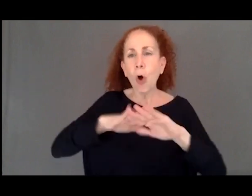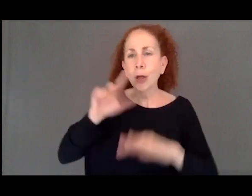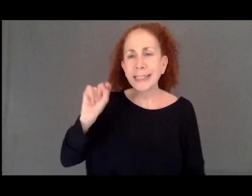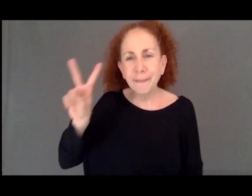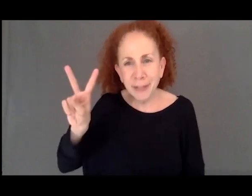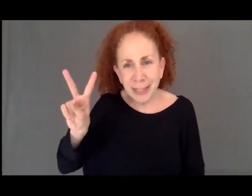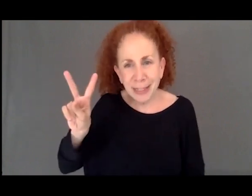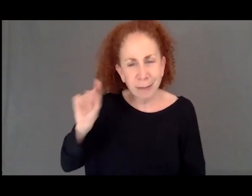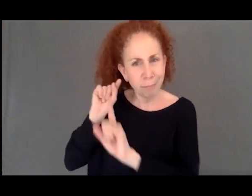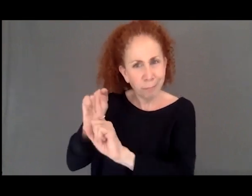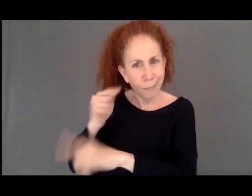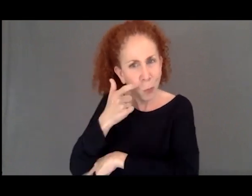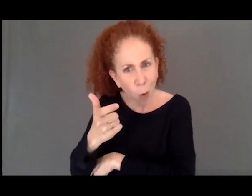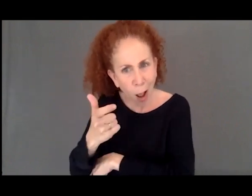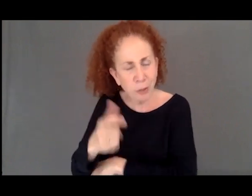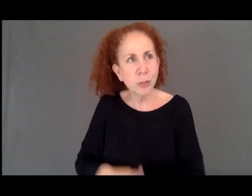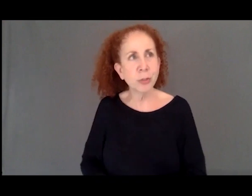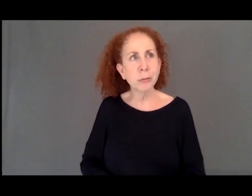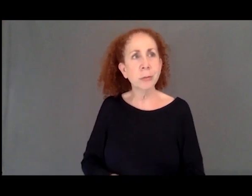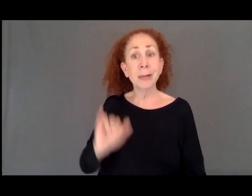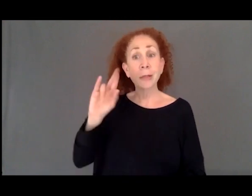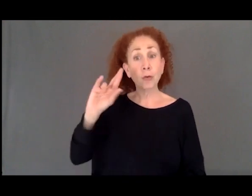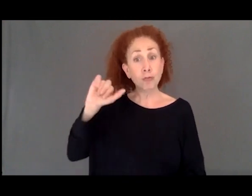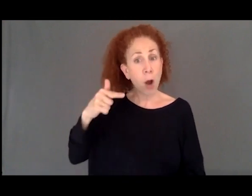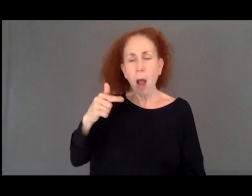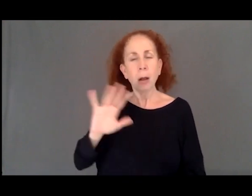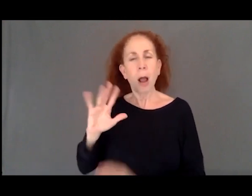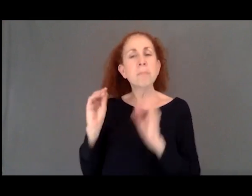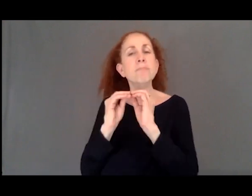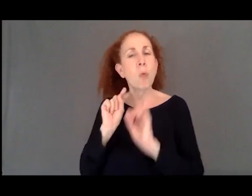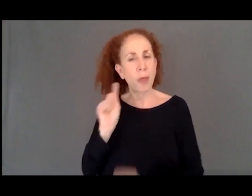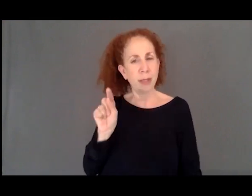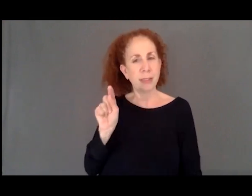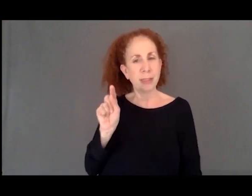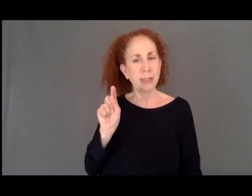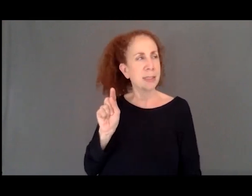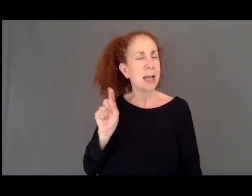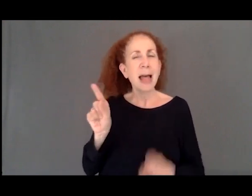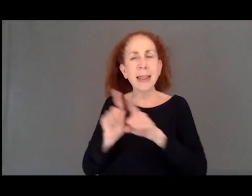And more than the Iraq war, it's almost like a reality TV